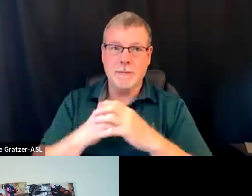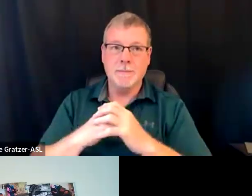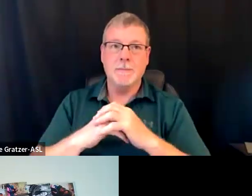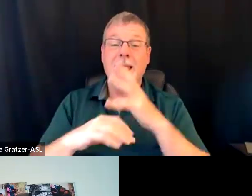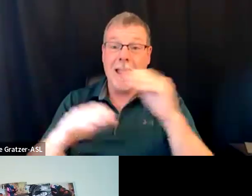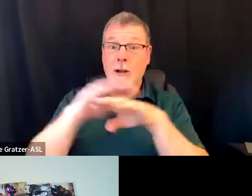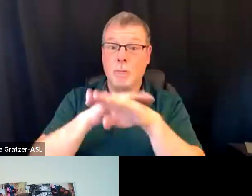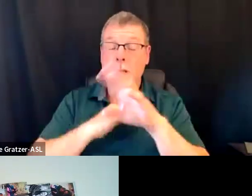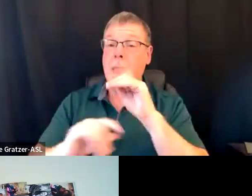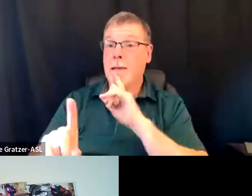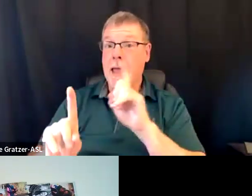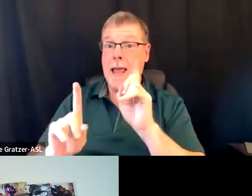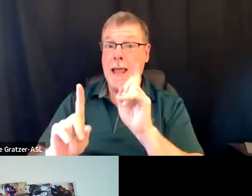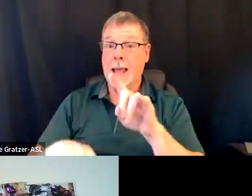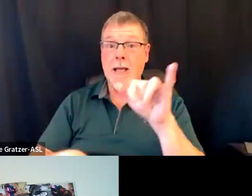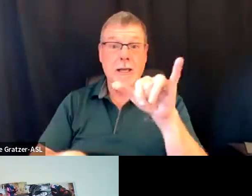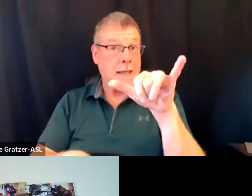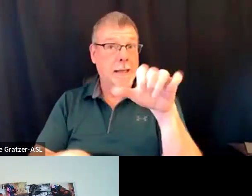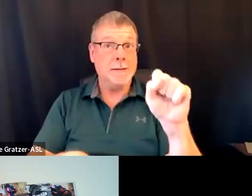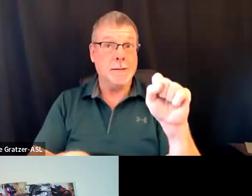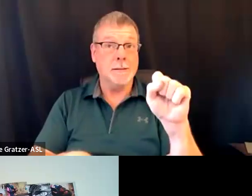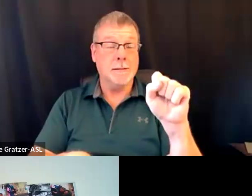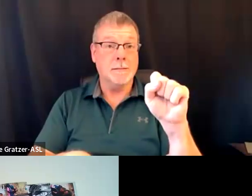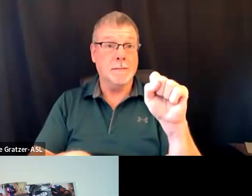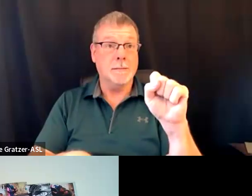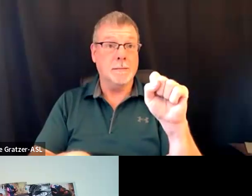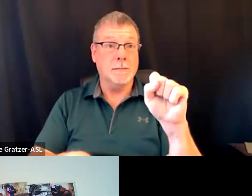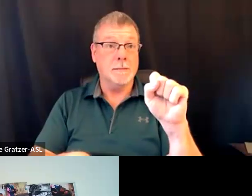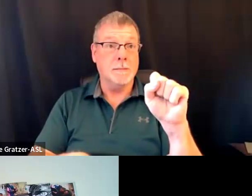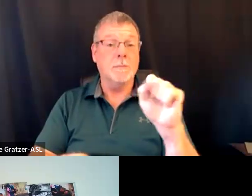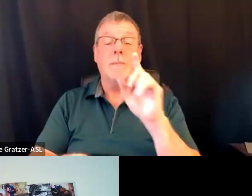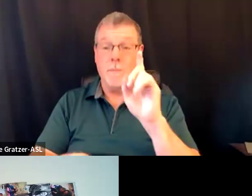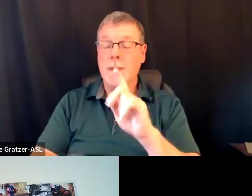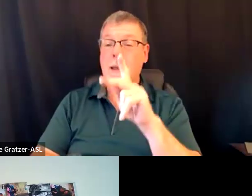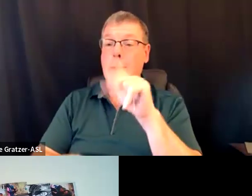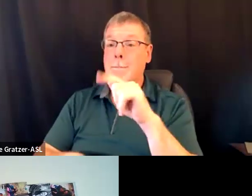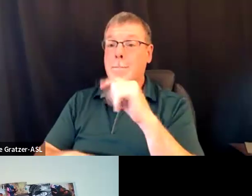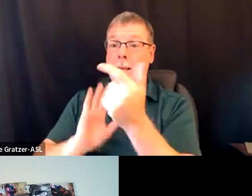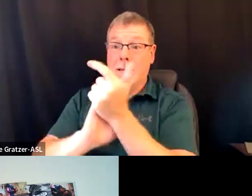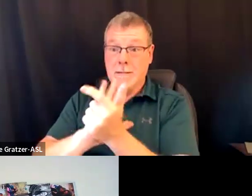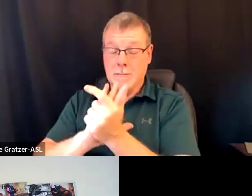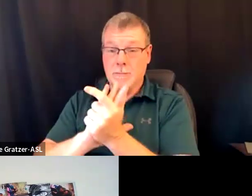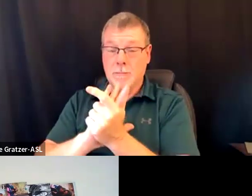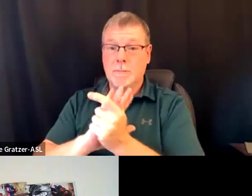The answer to that question is yes. So the PATH legislation, it specifies